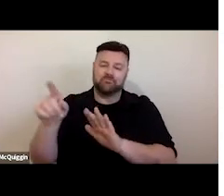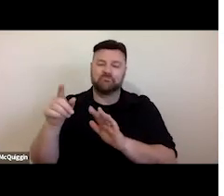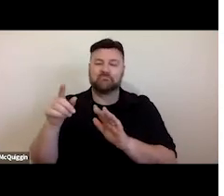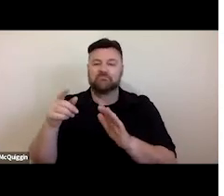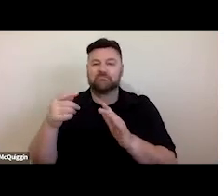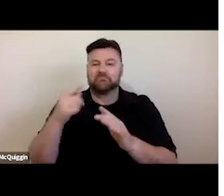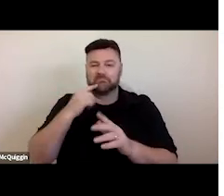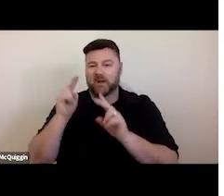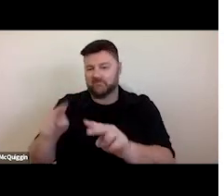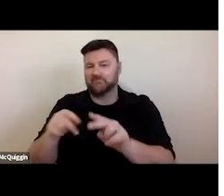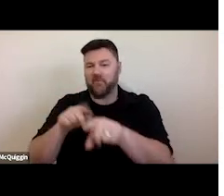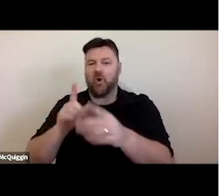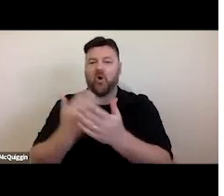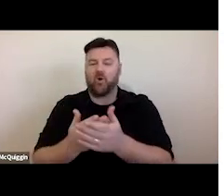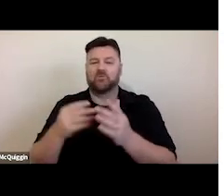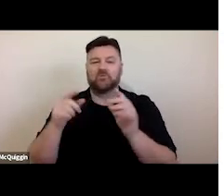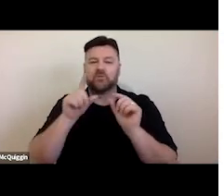Twitter, strangely enough.